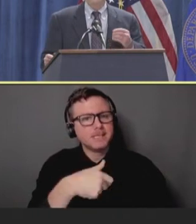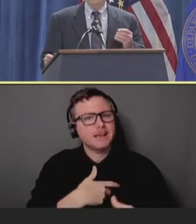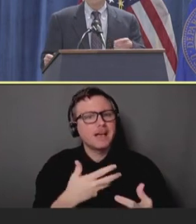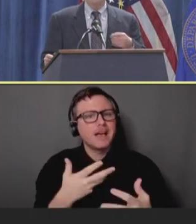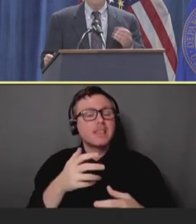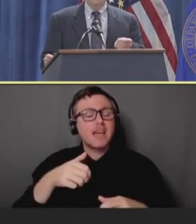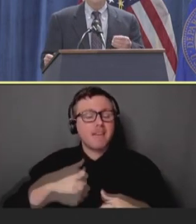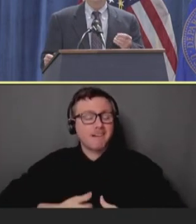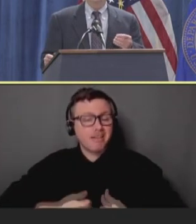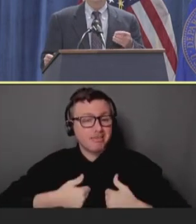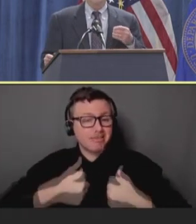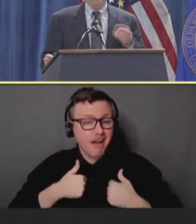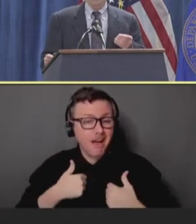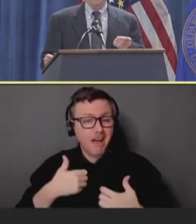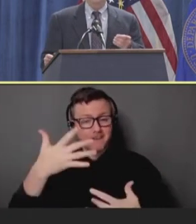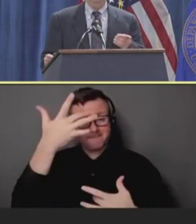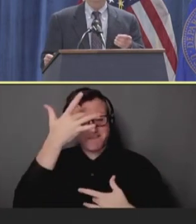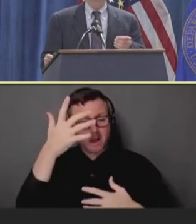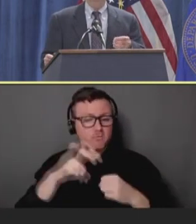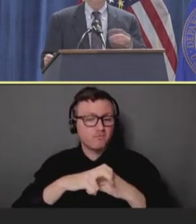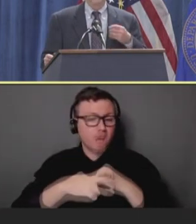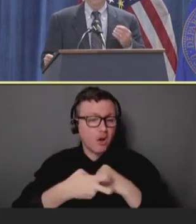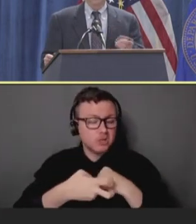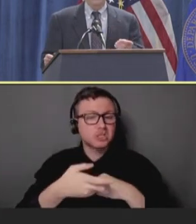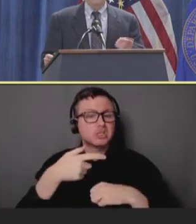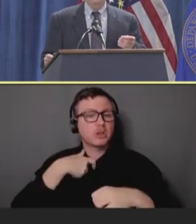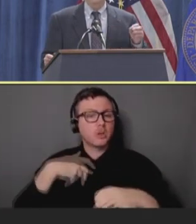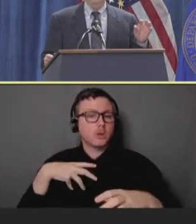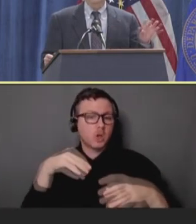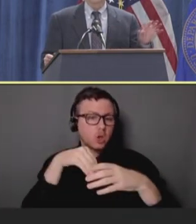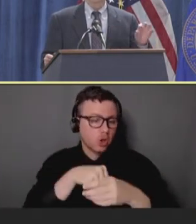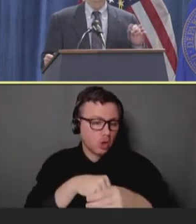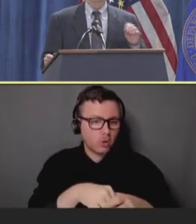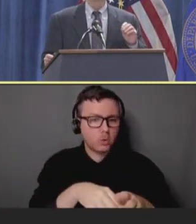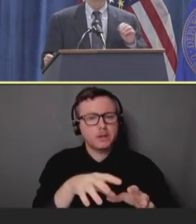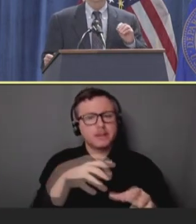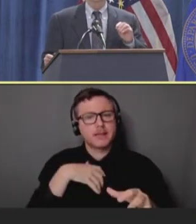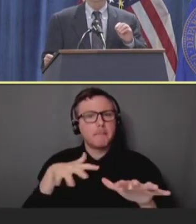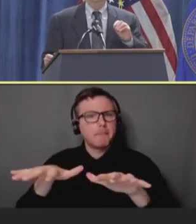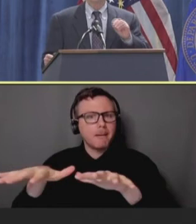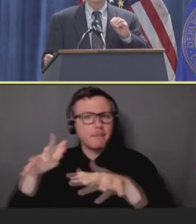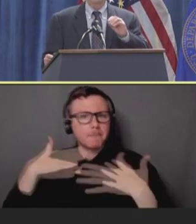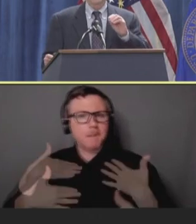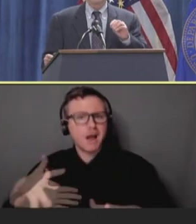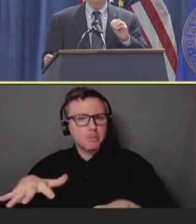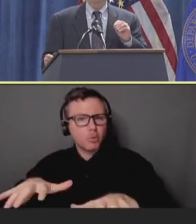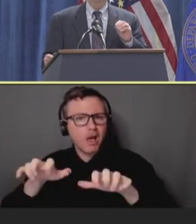There were many issues of paralysis. There was death. This was all on the west coast.